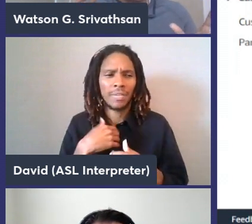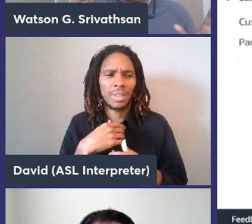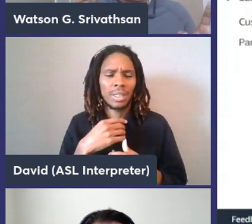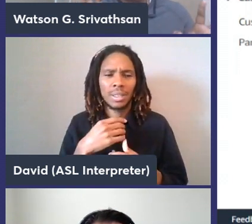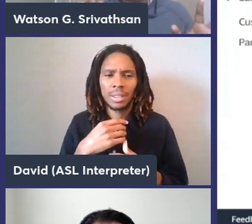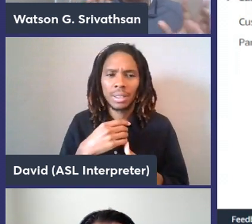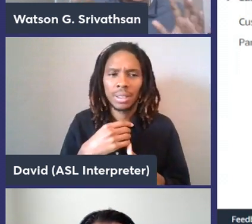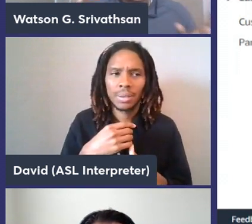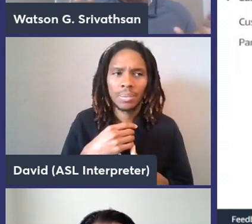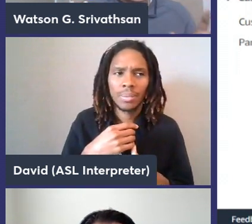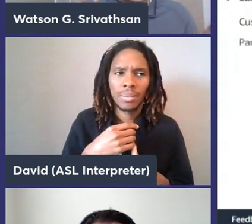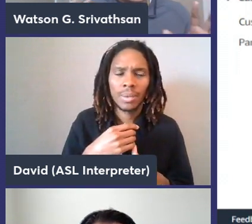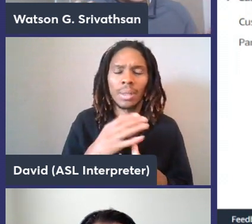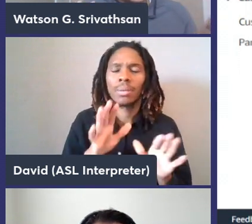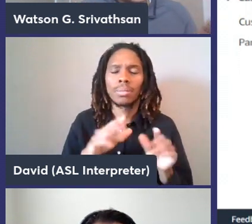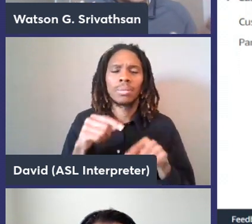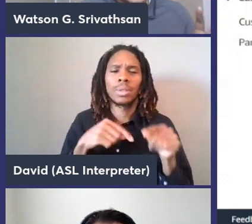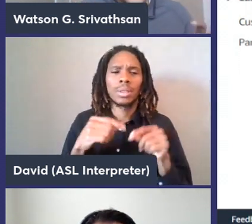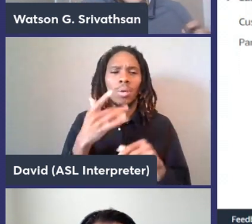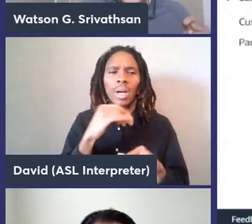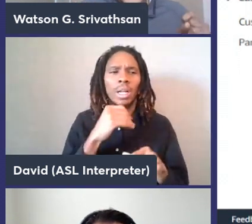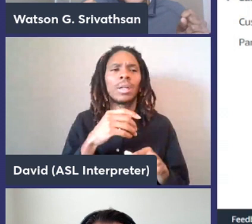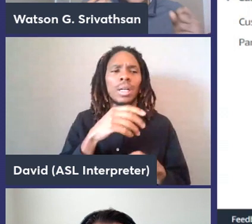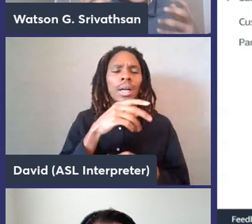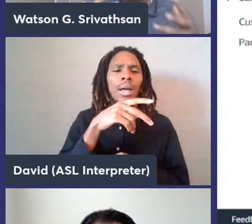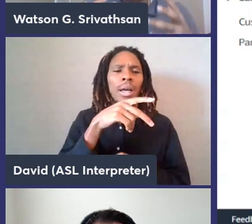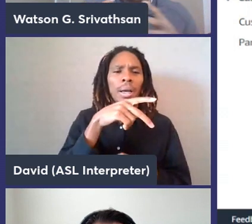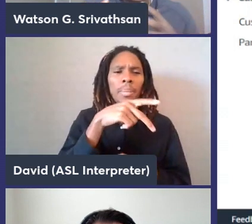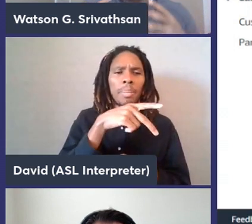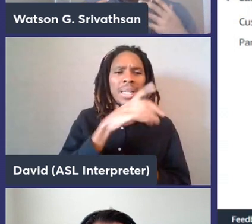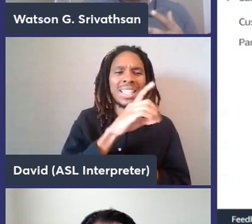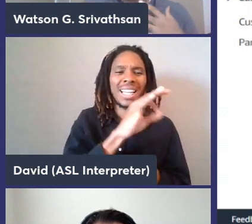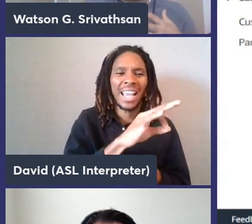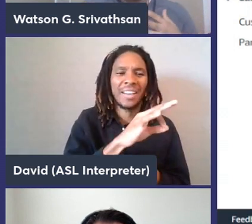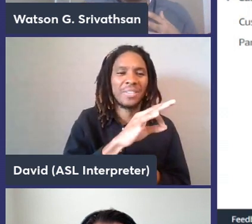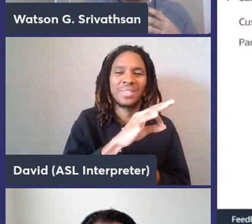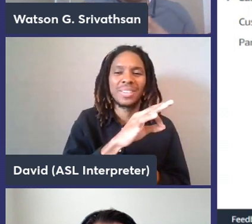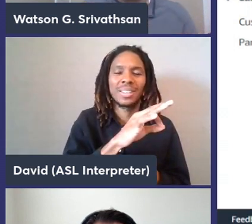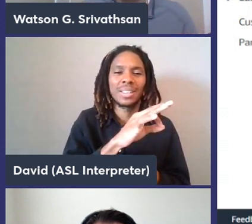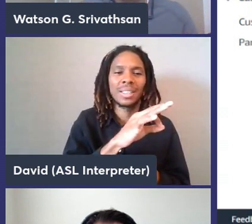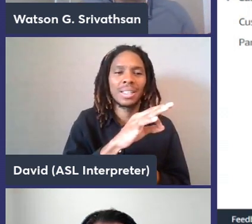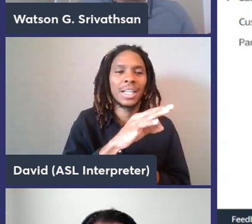or sorry, why not translate a PDF from scratch? PDF is not an editable format.